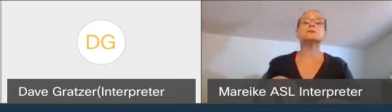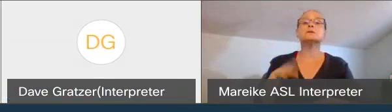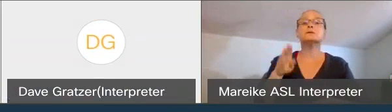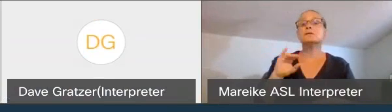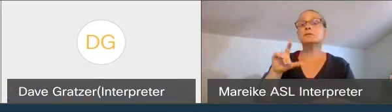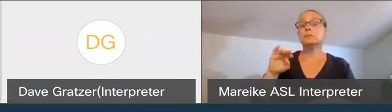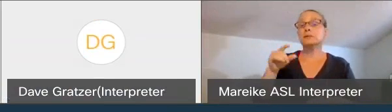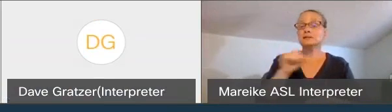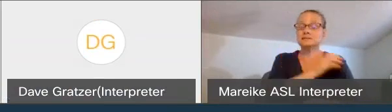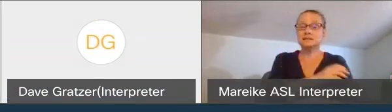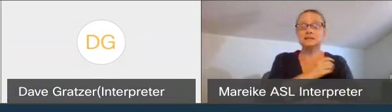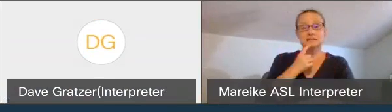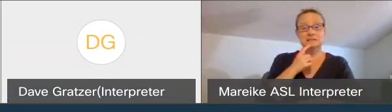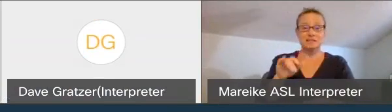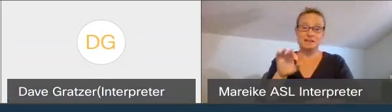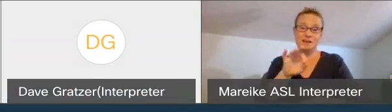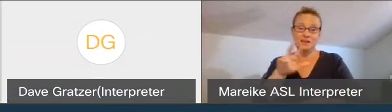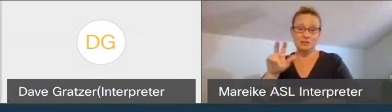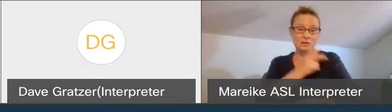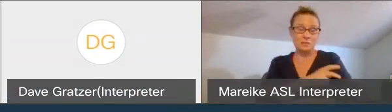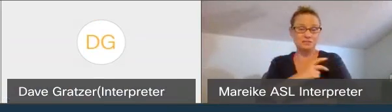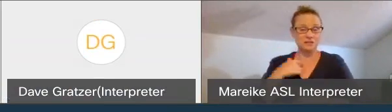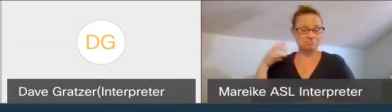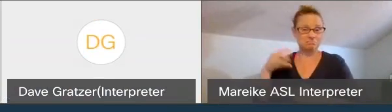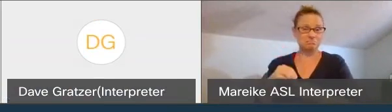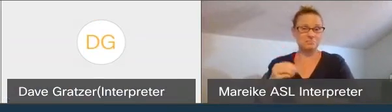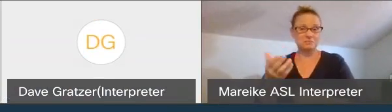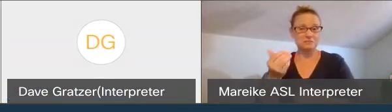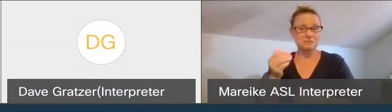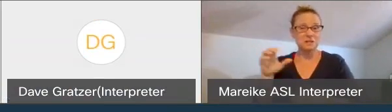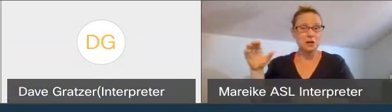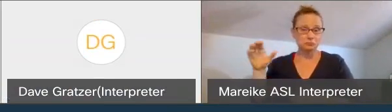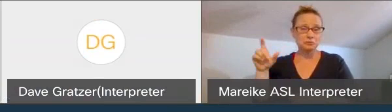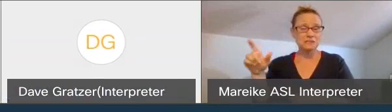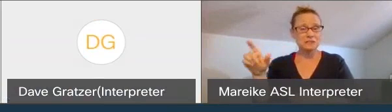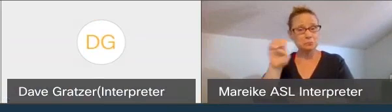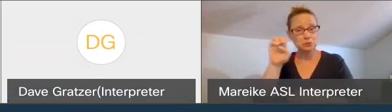these 93 patients had a total of approximately 1,500, uh, emergency department visits